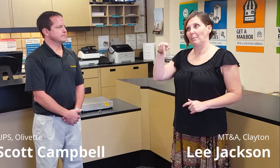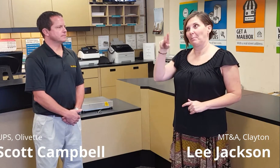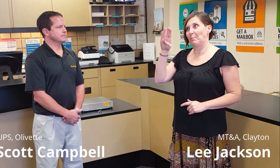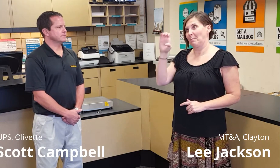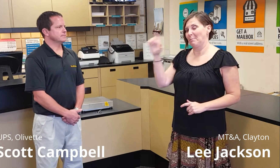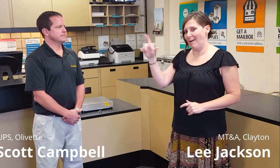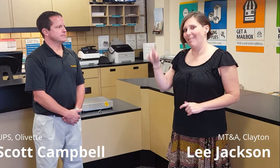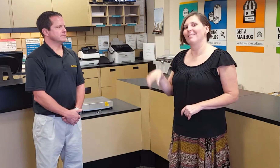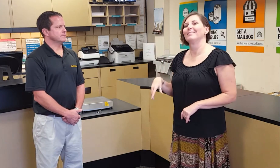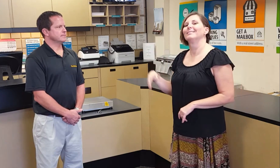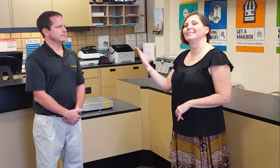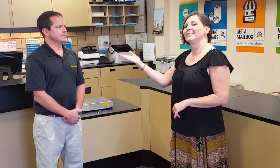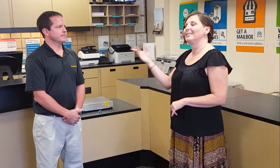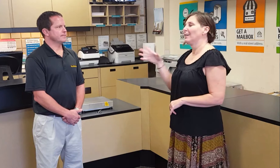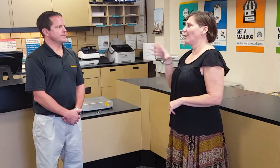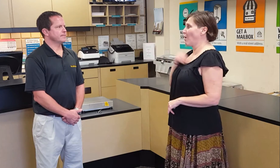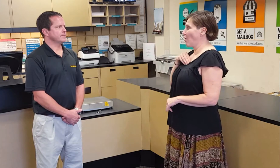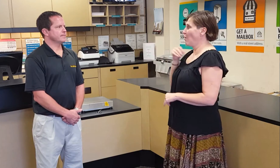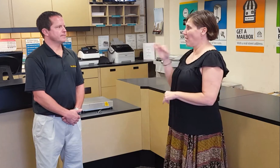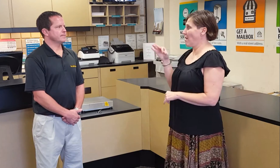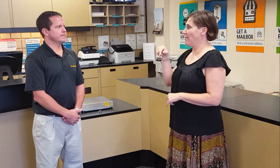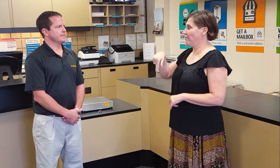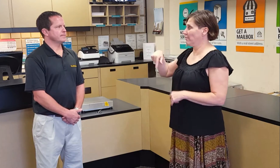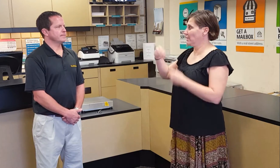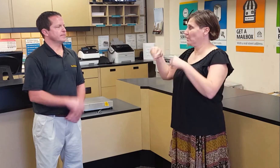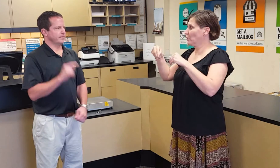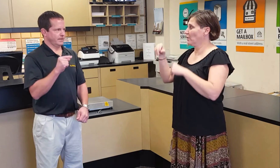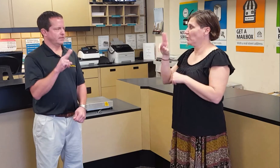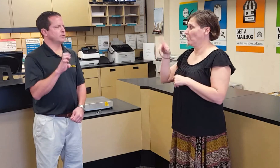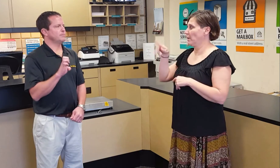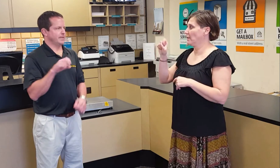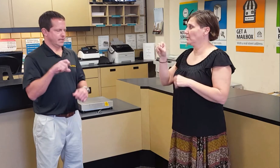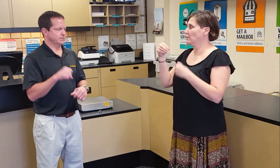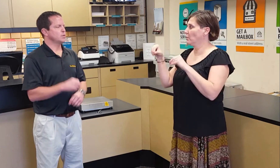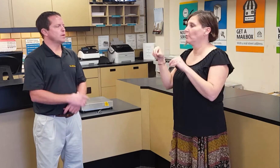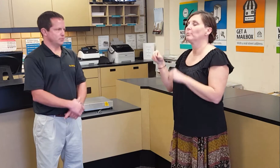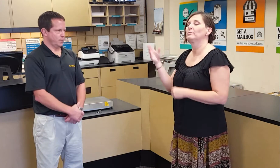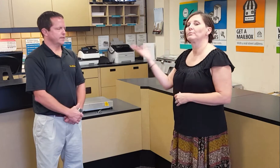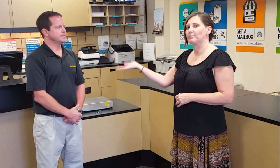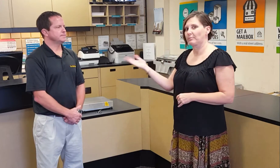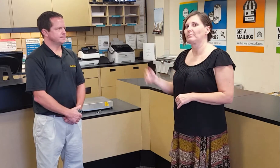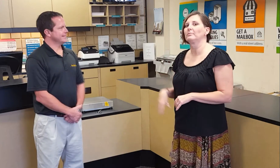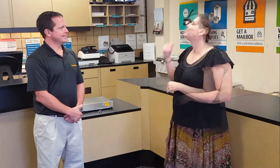And you're the owner of this UPS Store, right? Yes, I own the store.